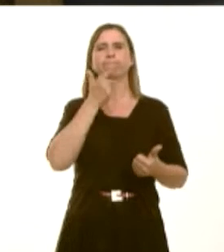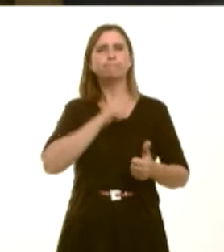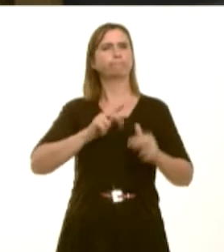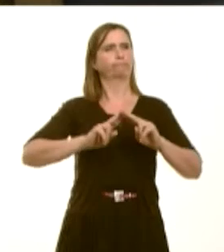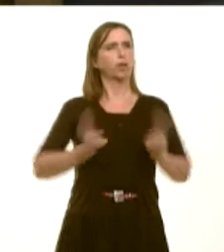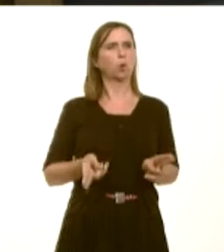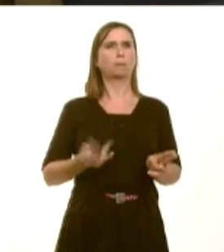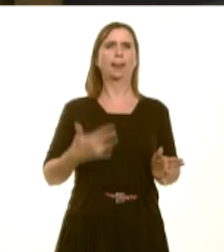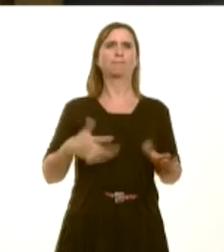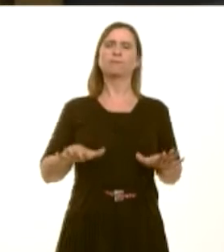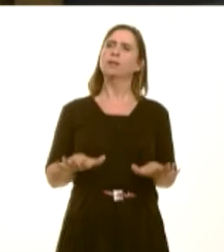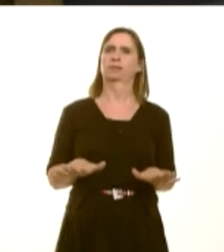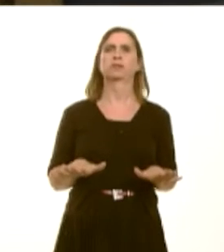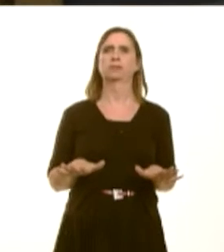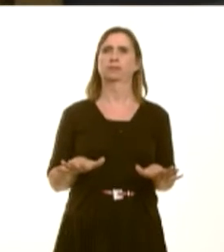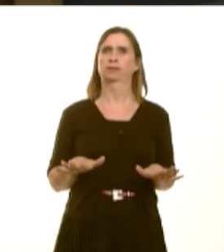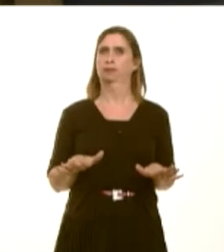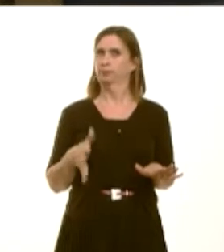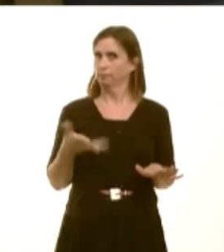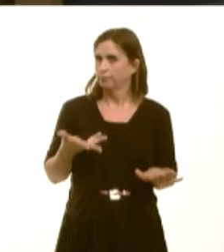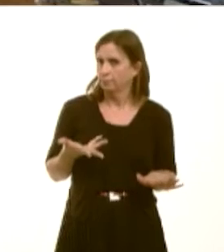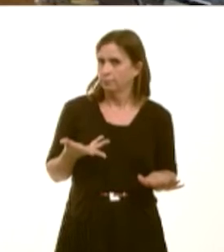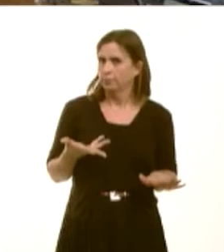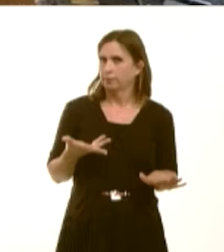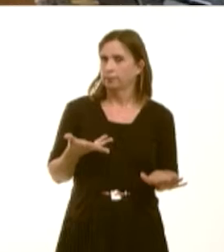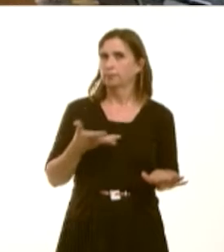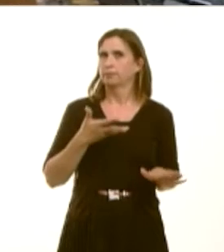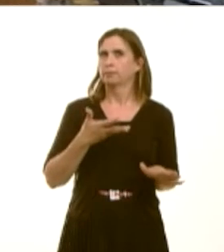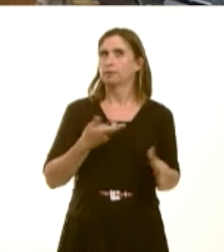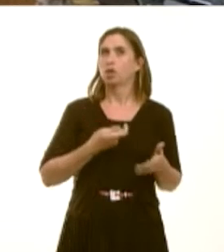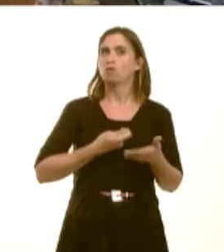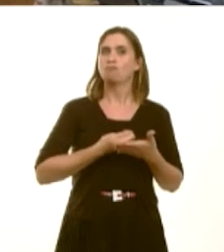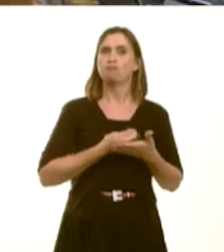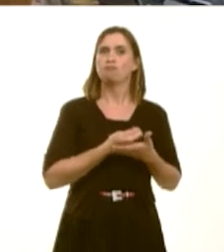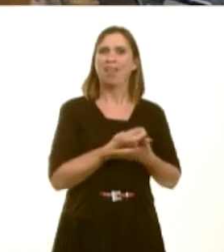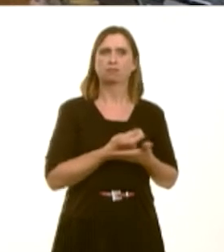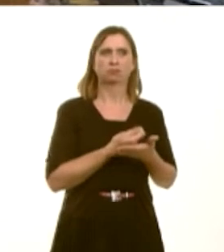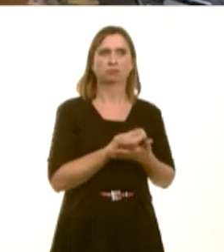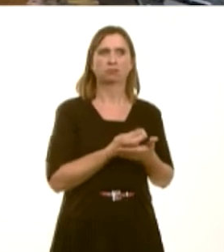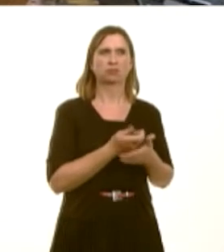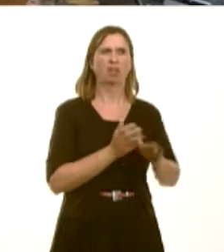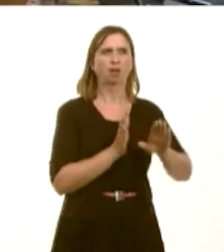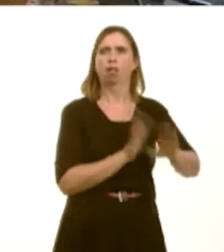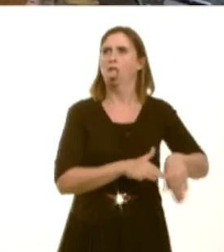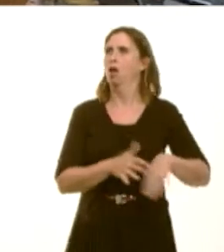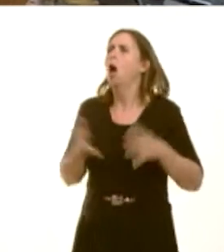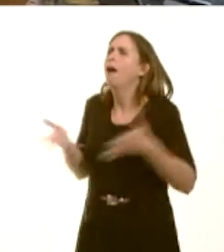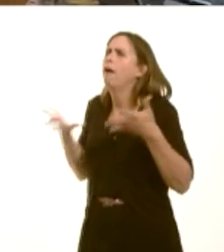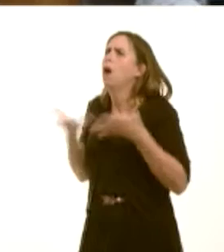that we donít do away with the rental sector in order to encourage people to buy their own homes. Carwyn Jones: Thatís right.